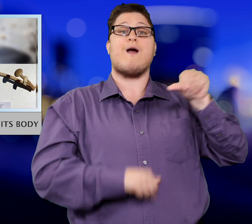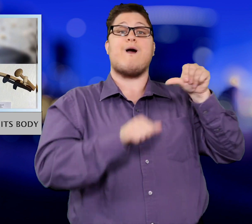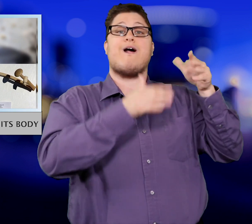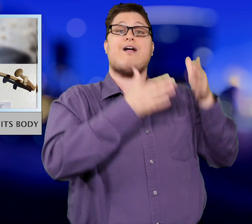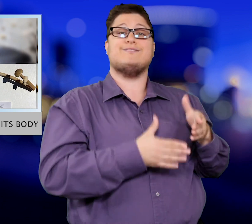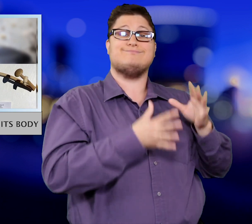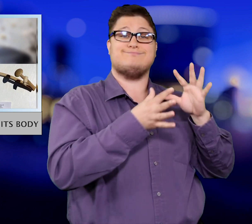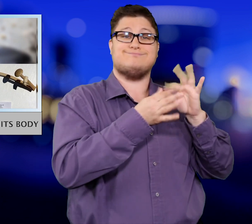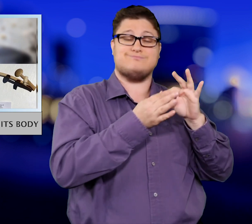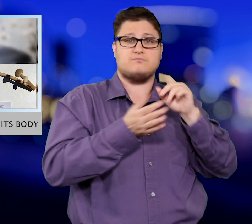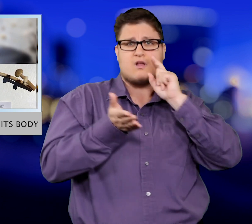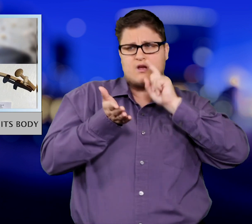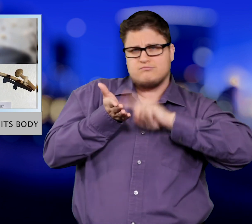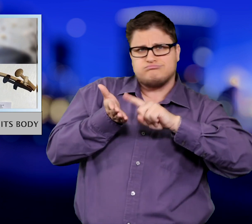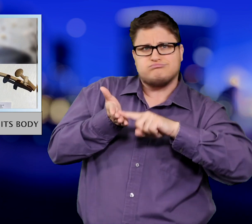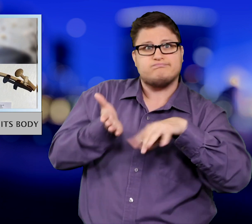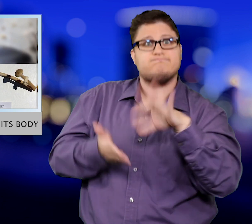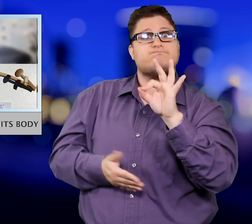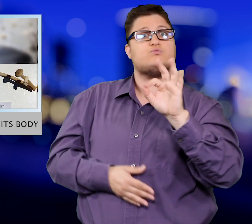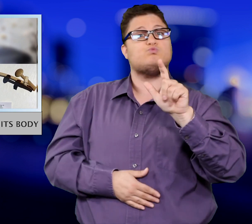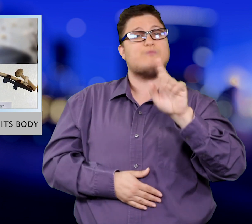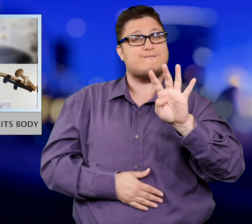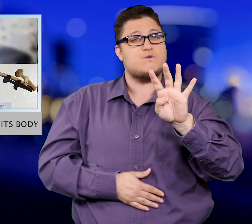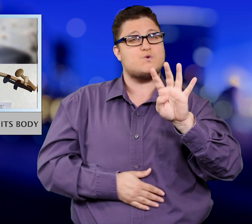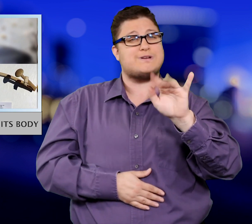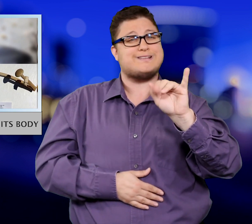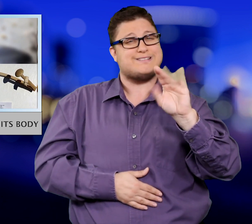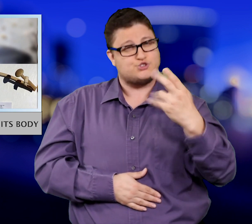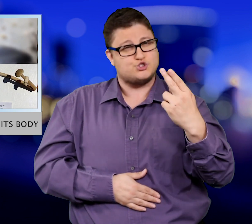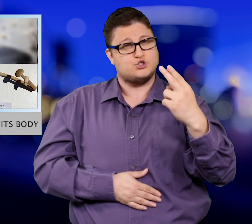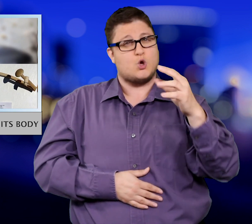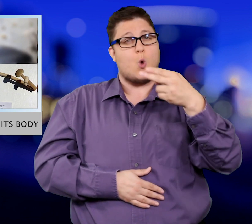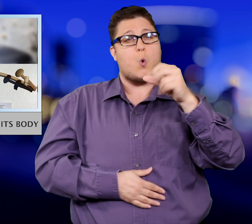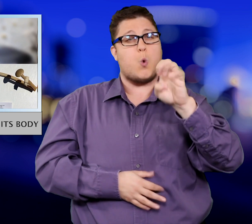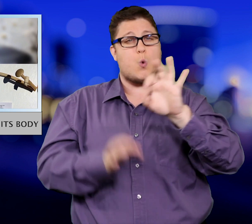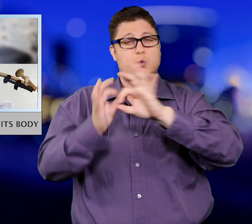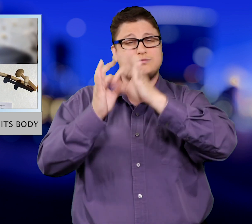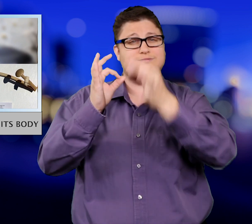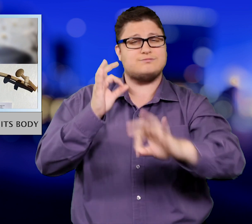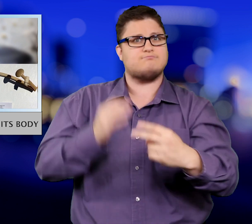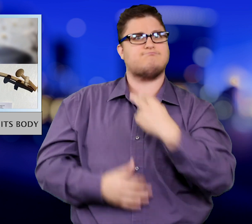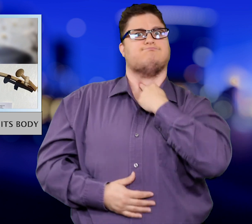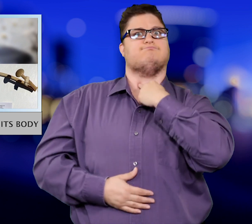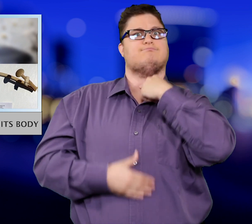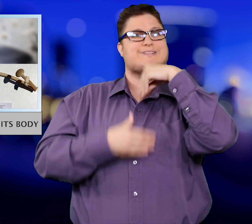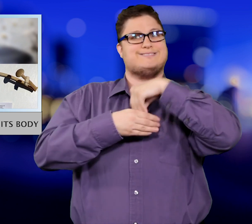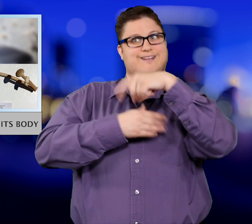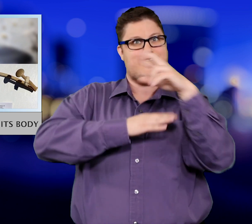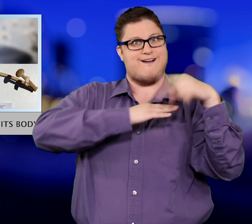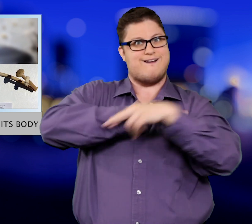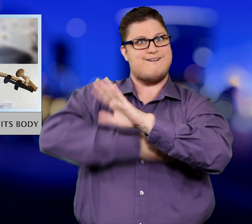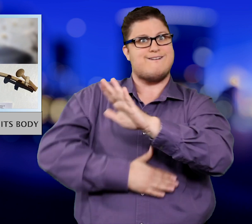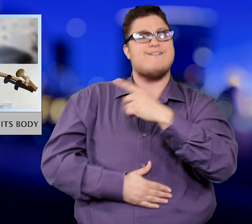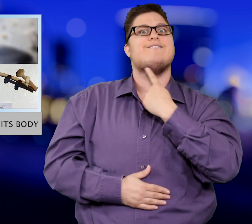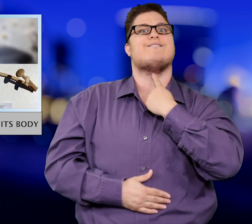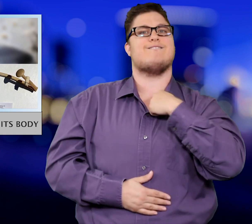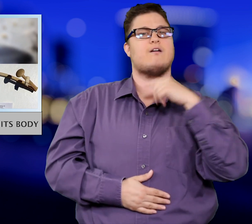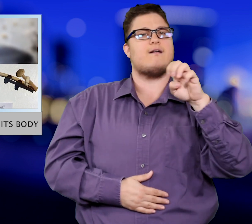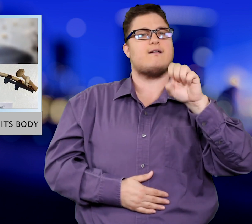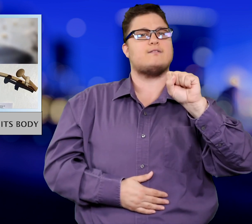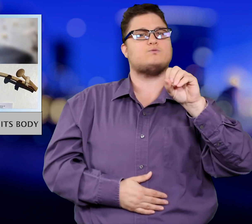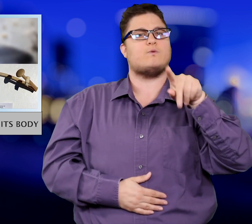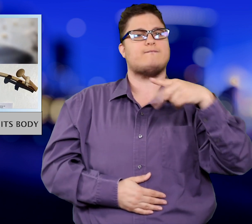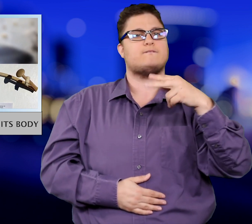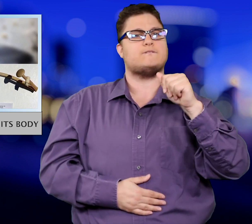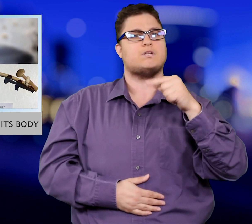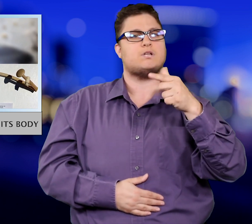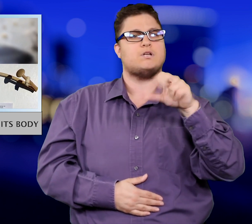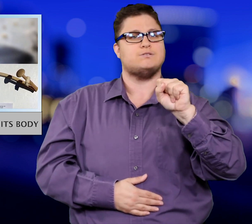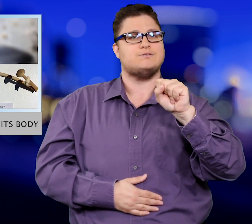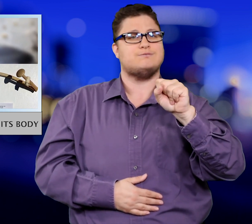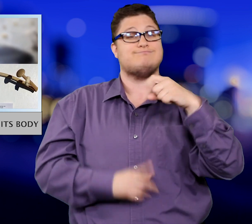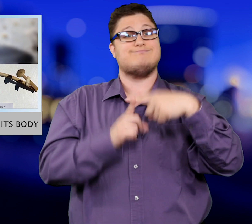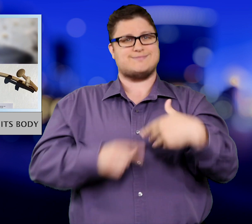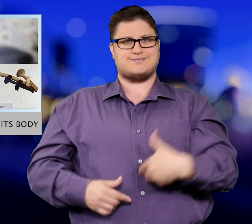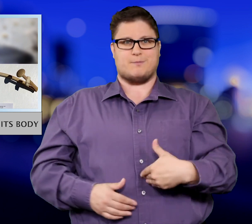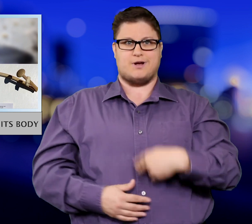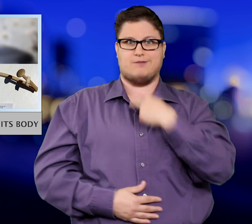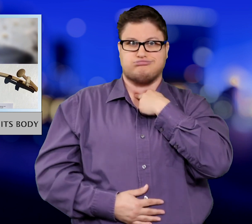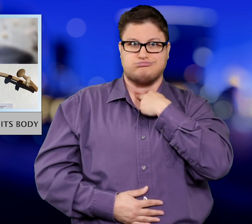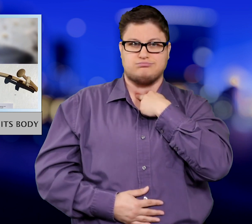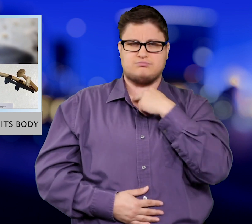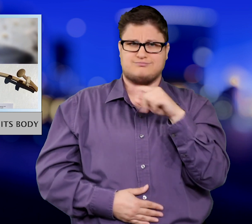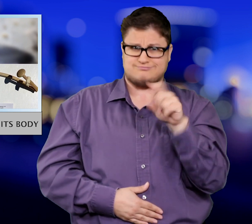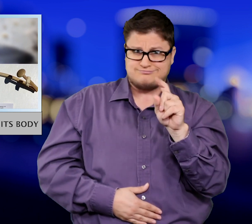Biologists say they found a 24 inch hose lodged in its esophagus and stomach.